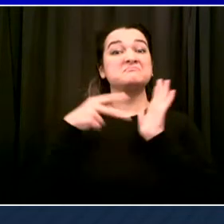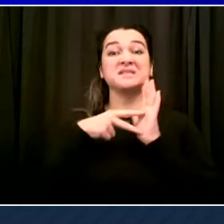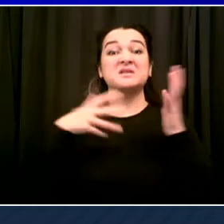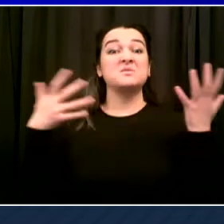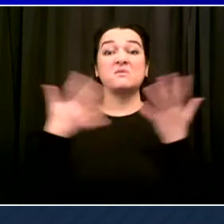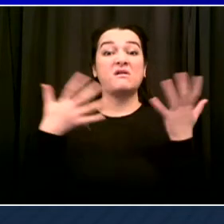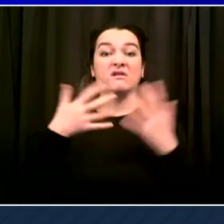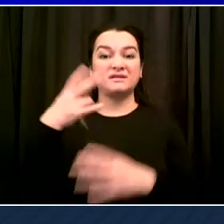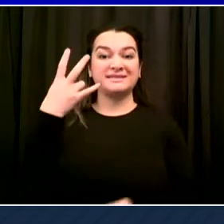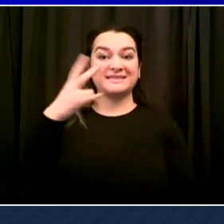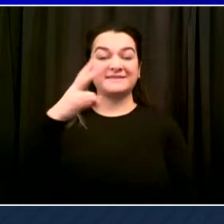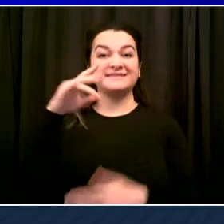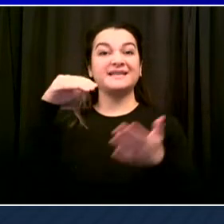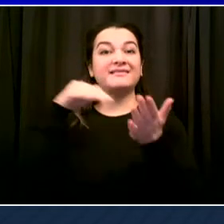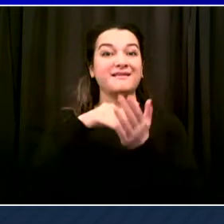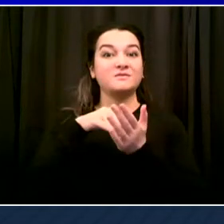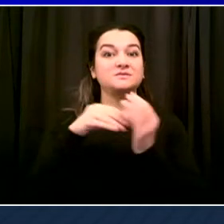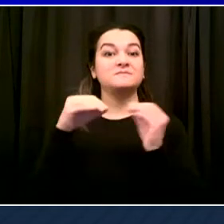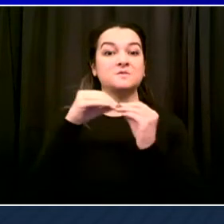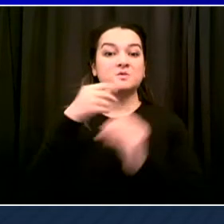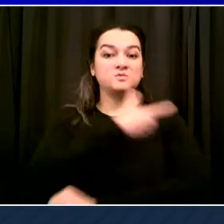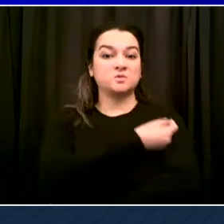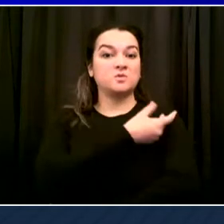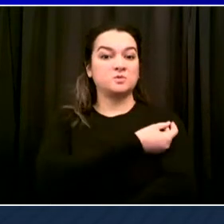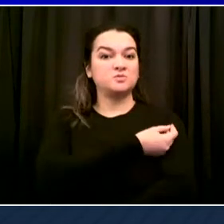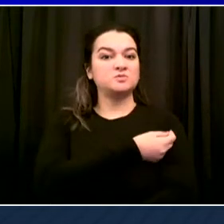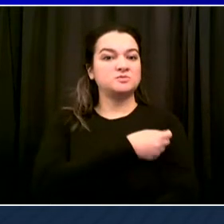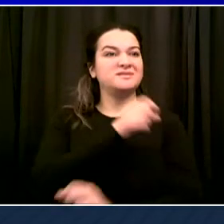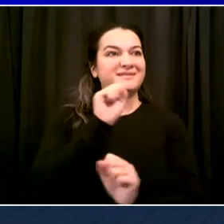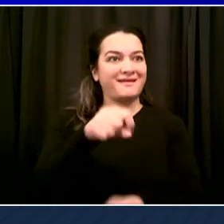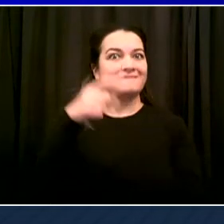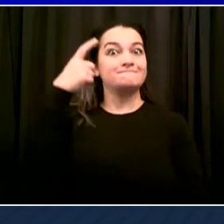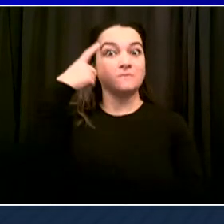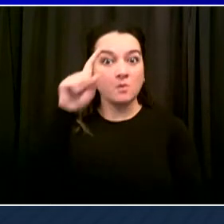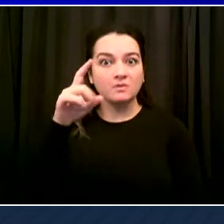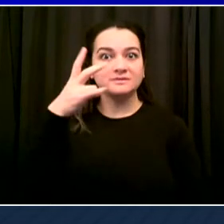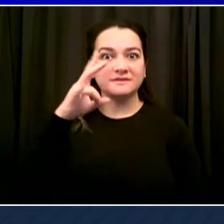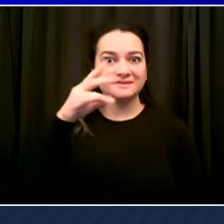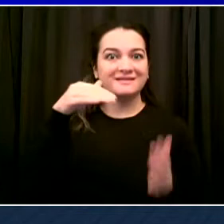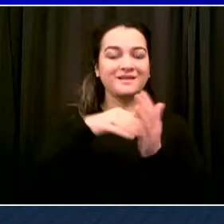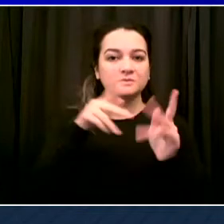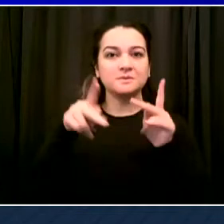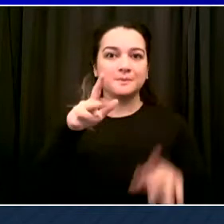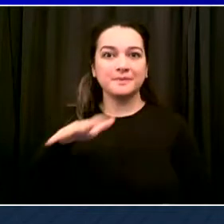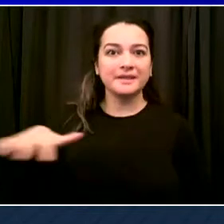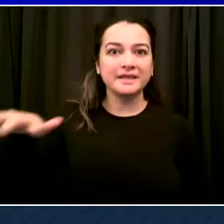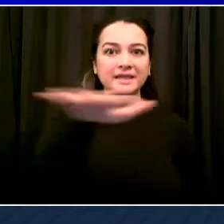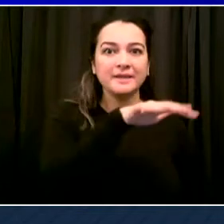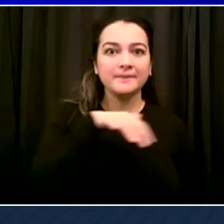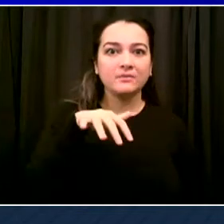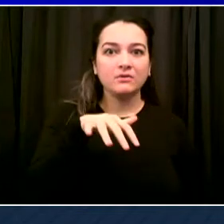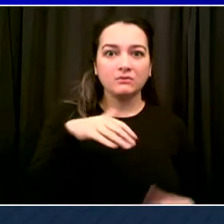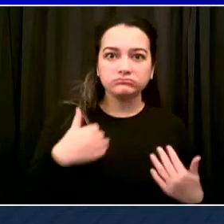WE WILL BE GETTINING 30% MORE DOSES OF THE MODERNA VACCINE